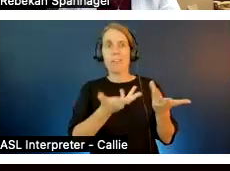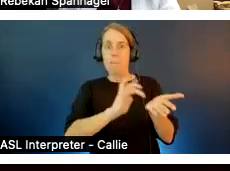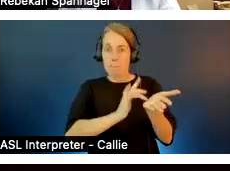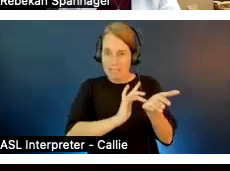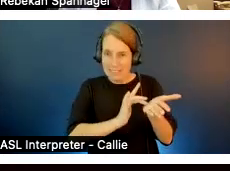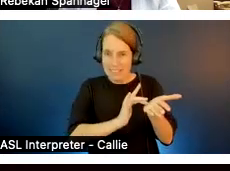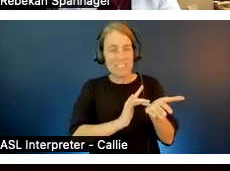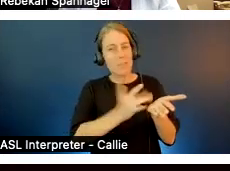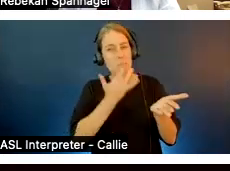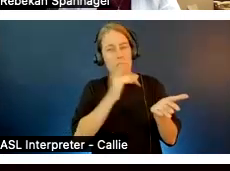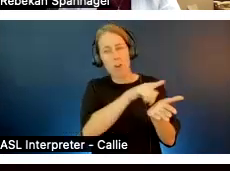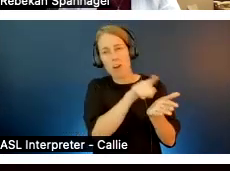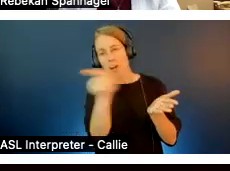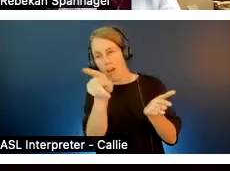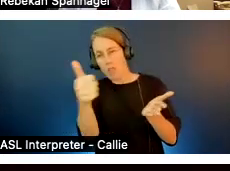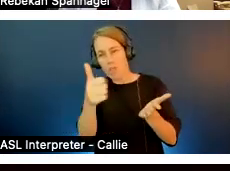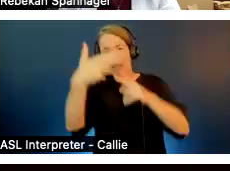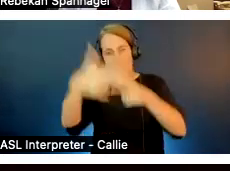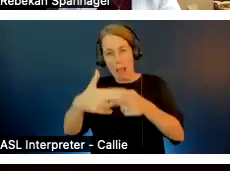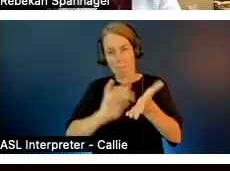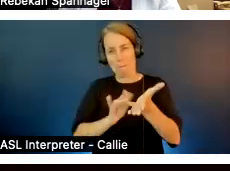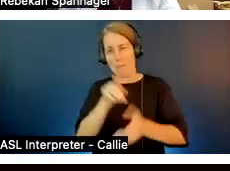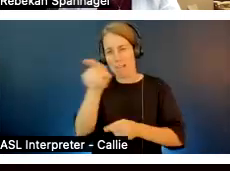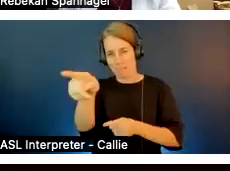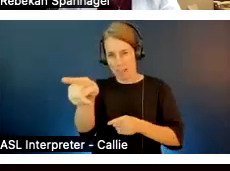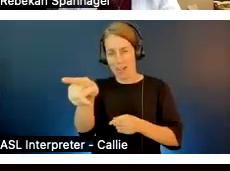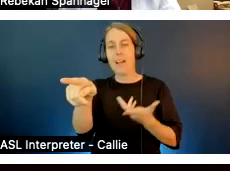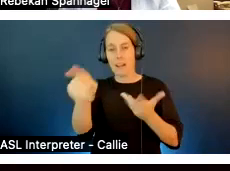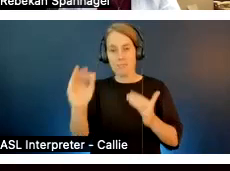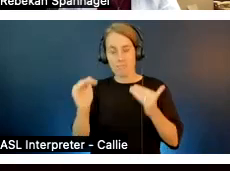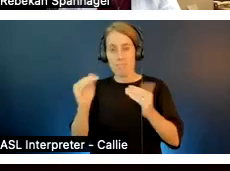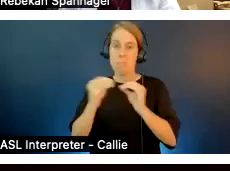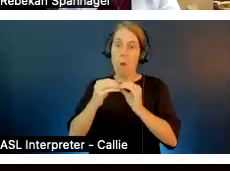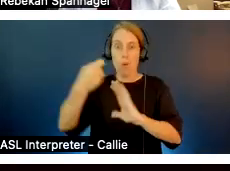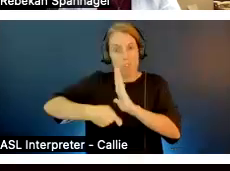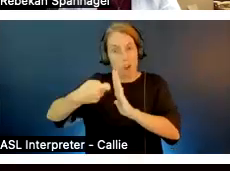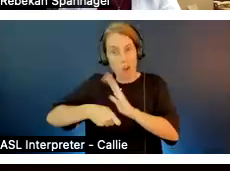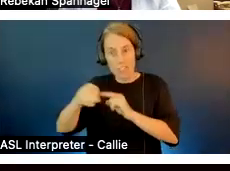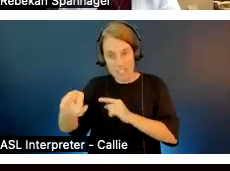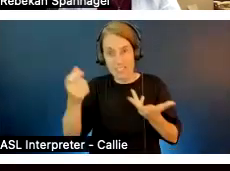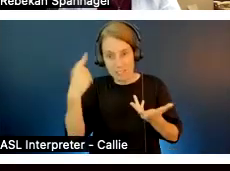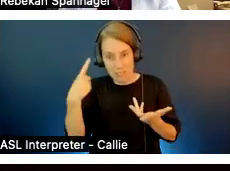to get that new wheelchair or to go onto a new more costly or sometimes an experimental drug